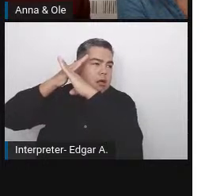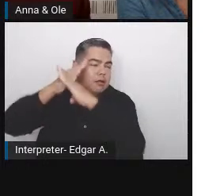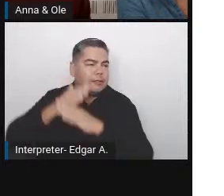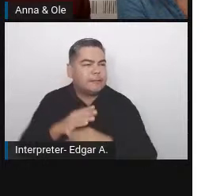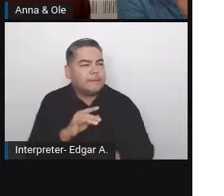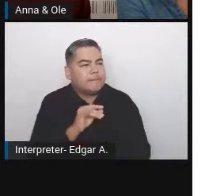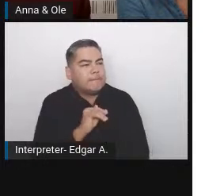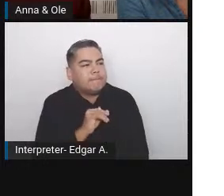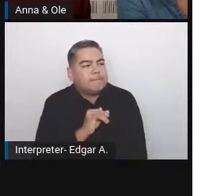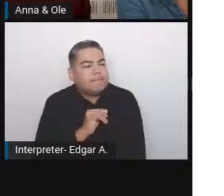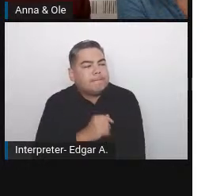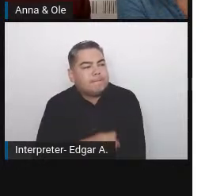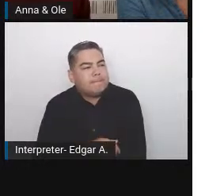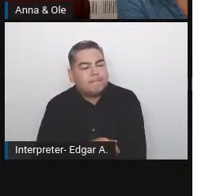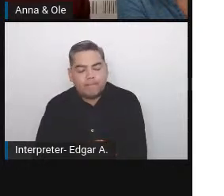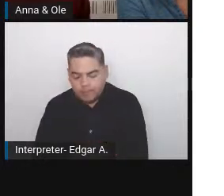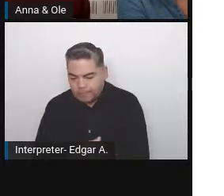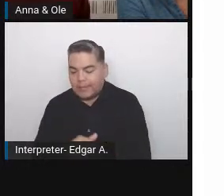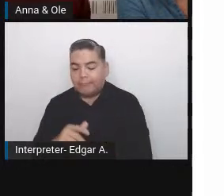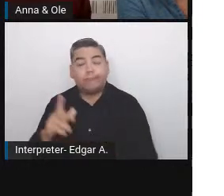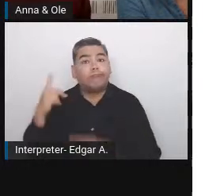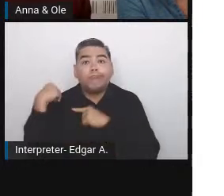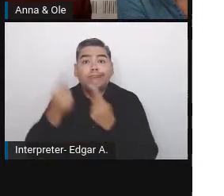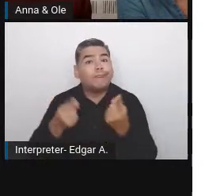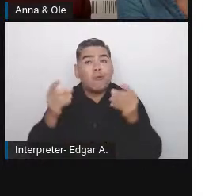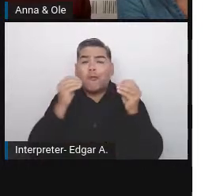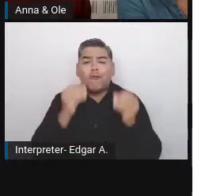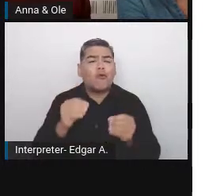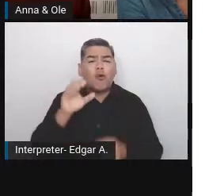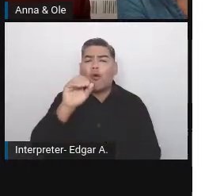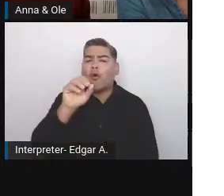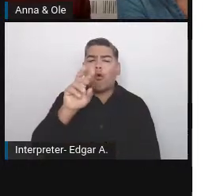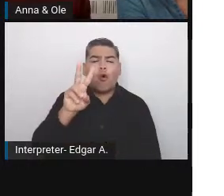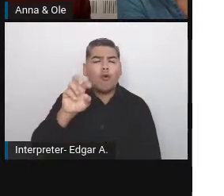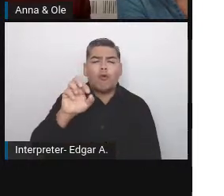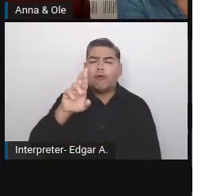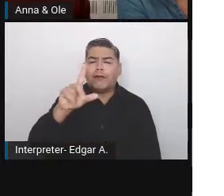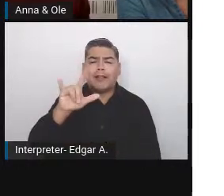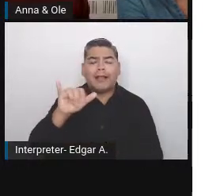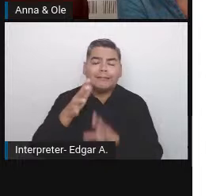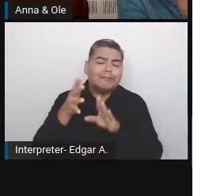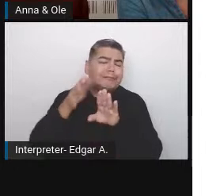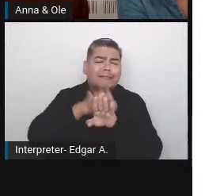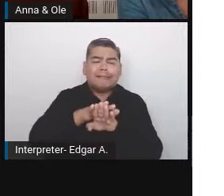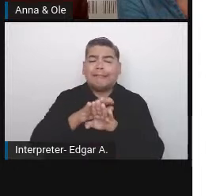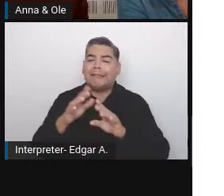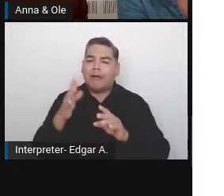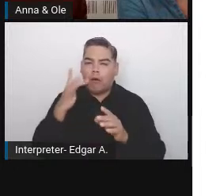these overlays but I told them we are actually breaking compliance and having a problem presenting accessible content to our users if we use these overlays.